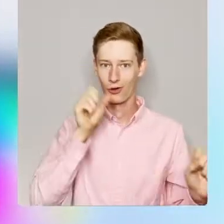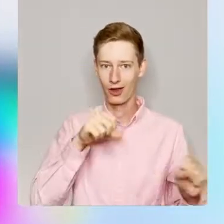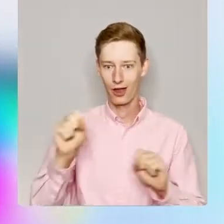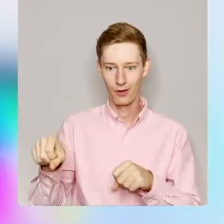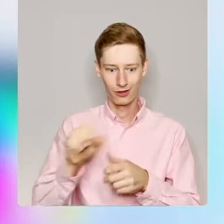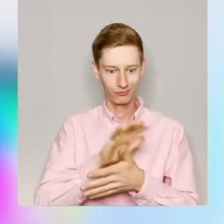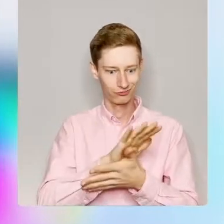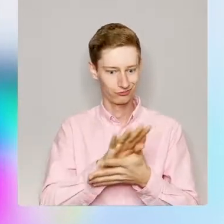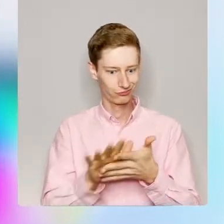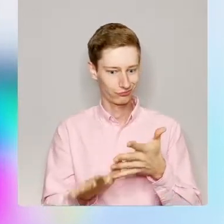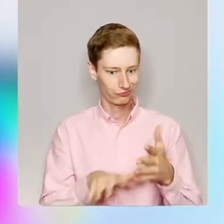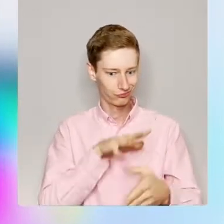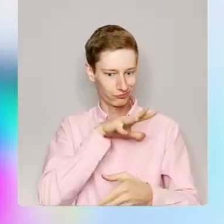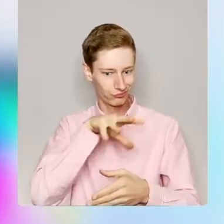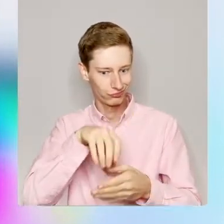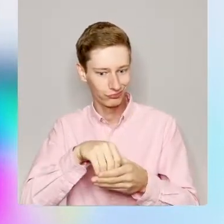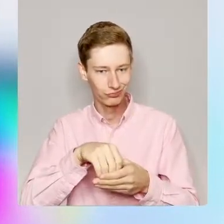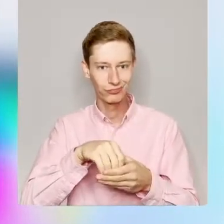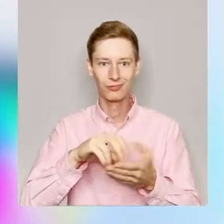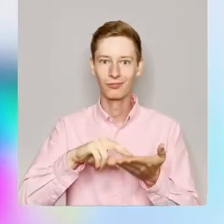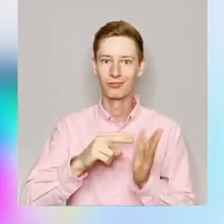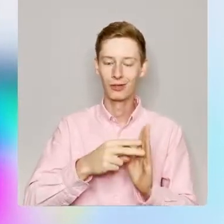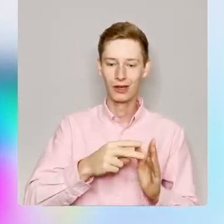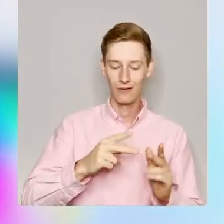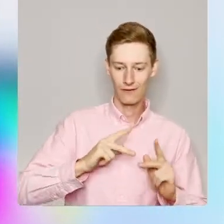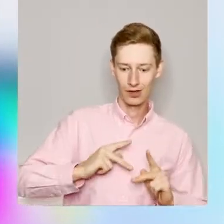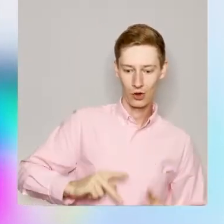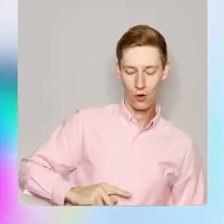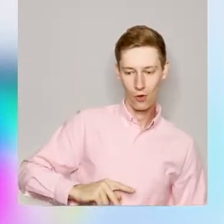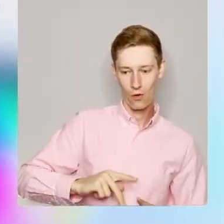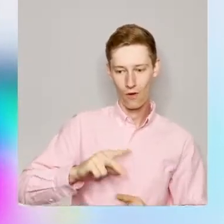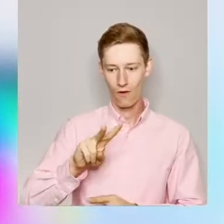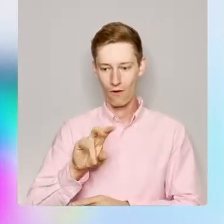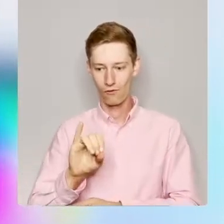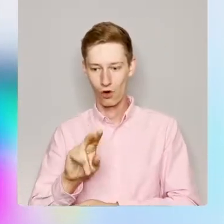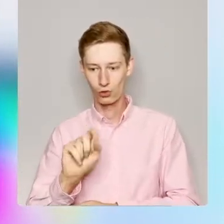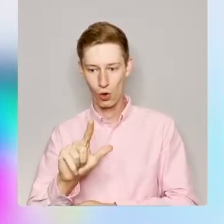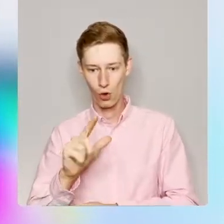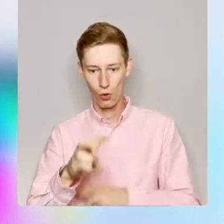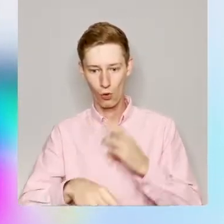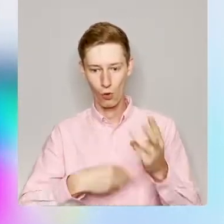that blend the physical and virtual worlds and help people connect with each other.